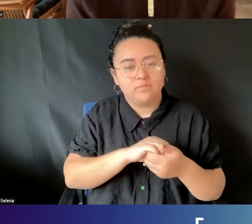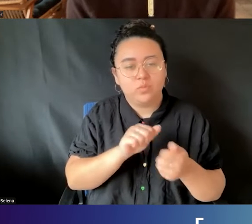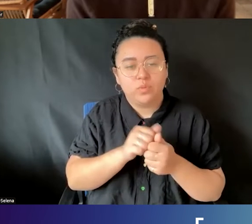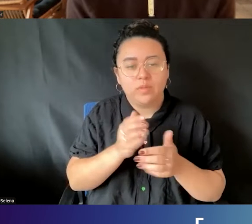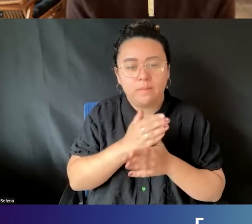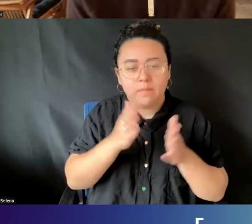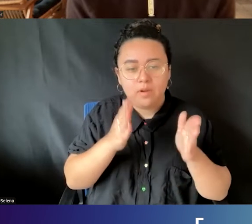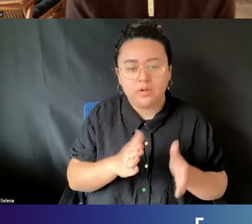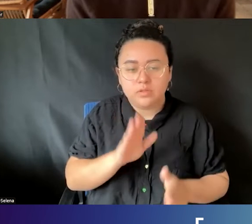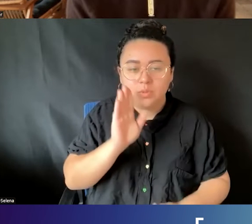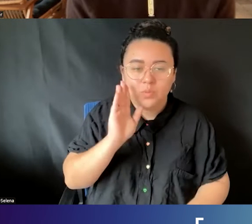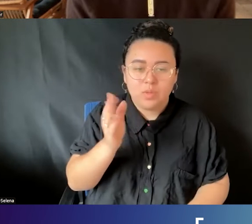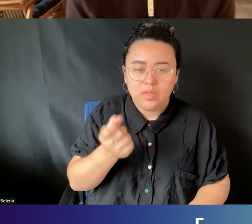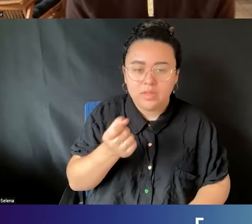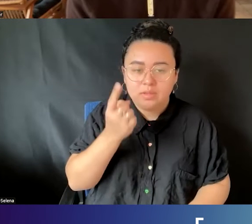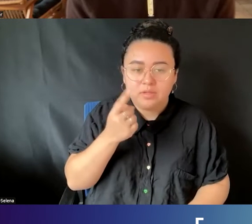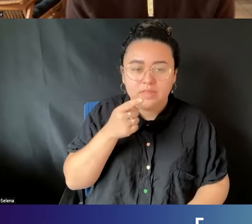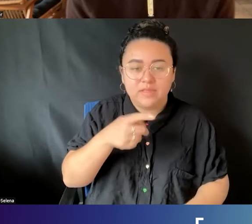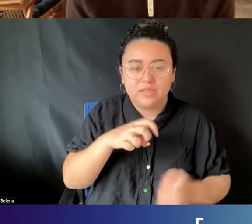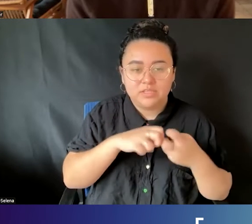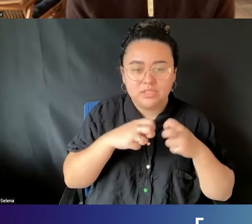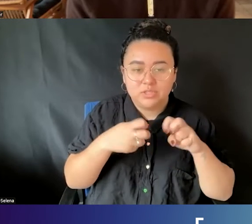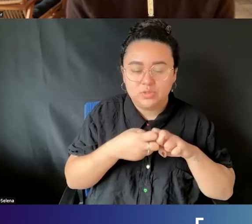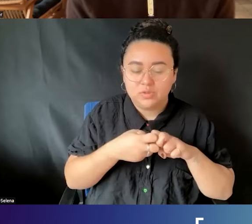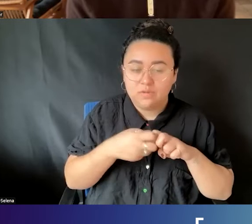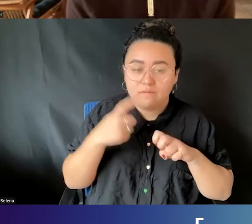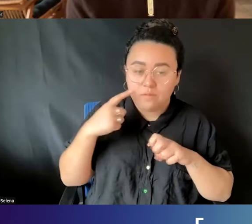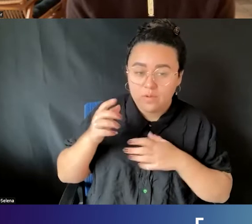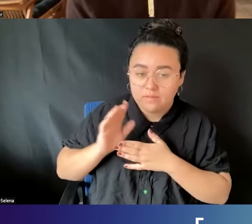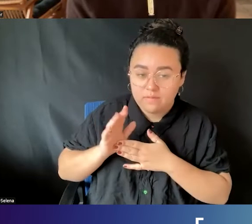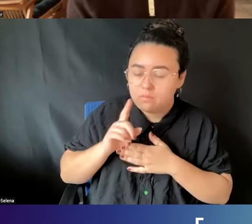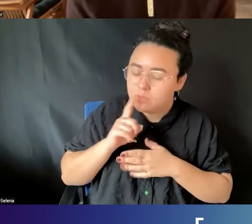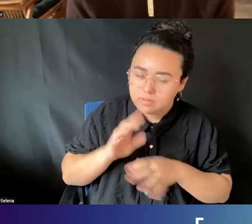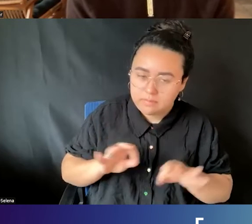when an issue in the life of the film really matters, because it's not like